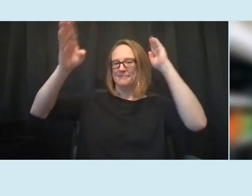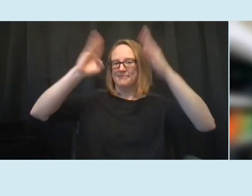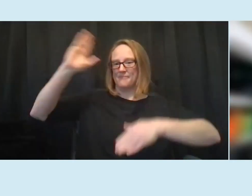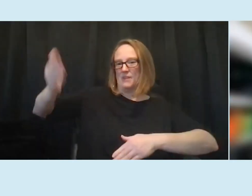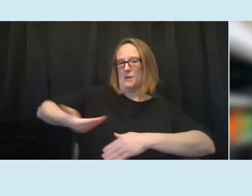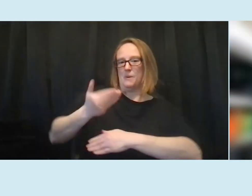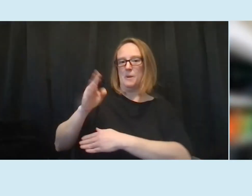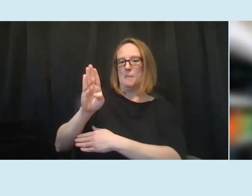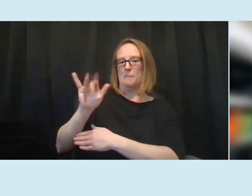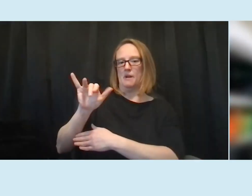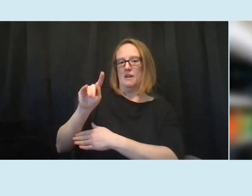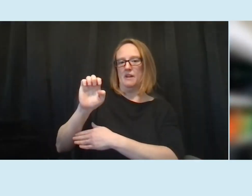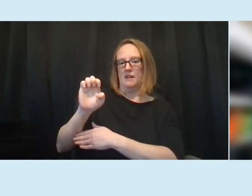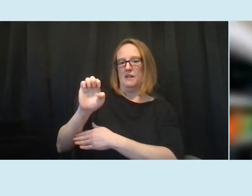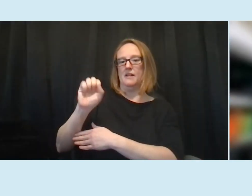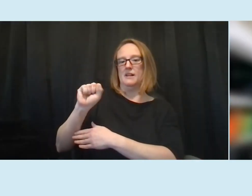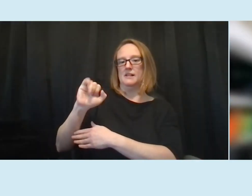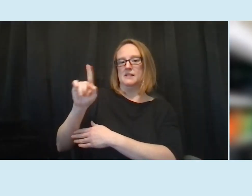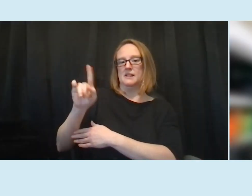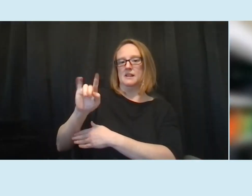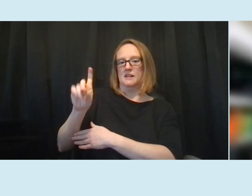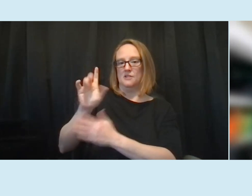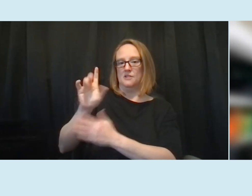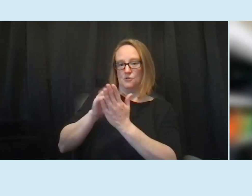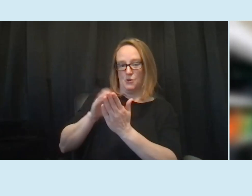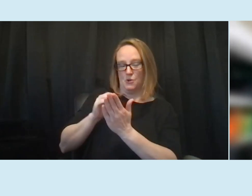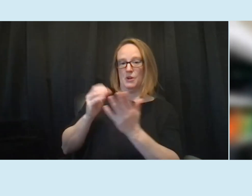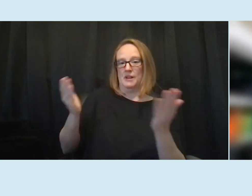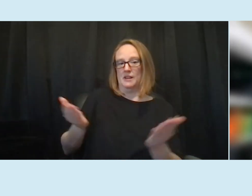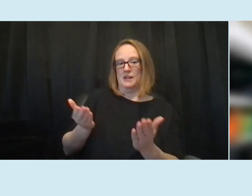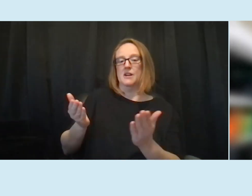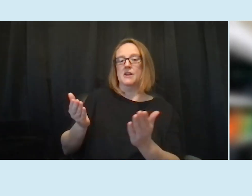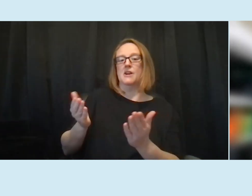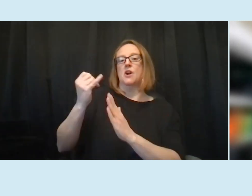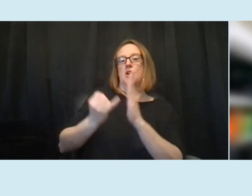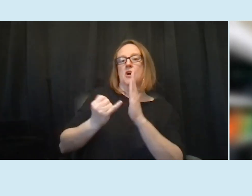Hi, welcome to the bite size learning with Arts Access North Carolina. My name is Max